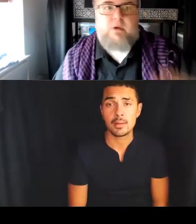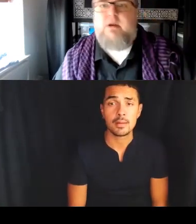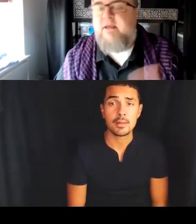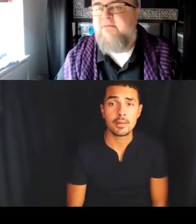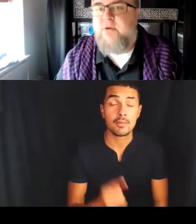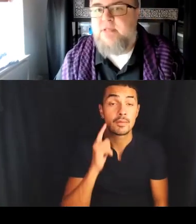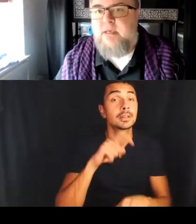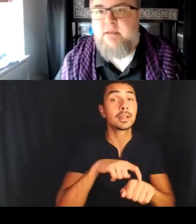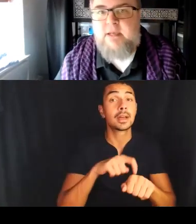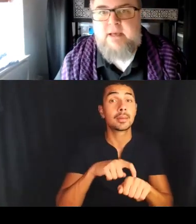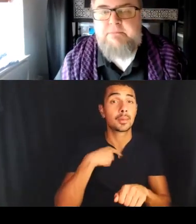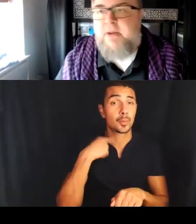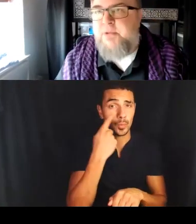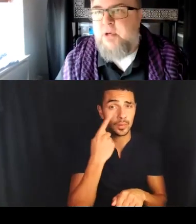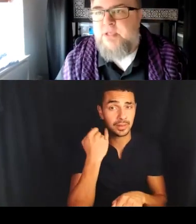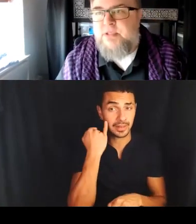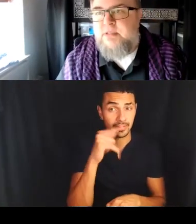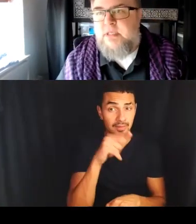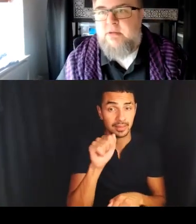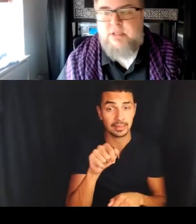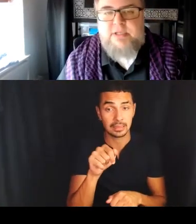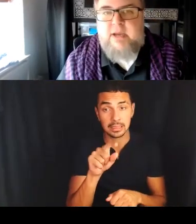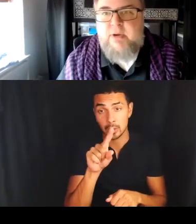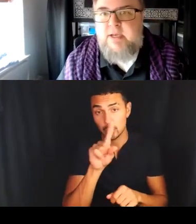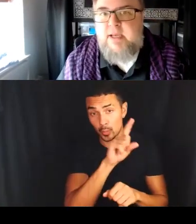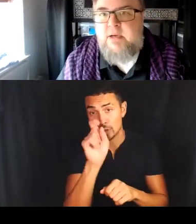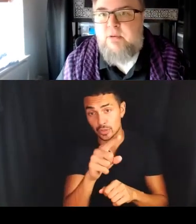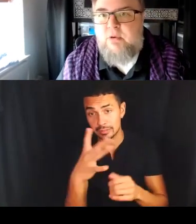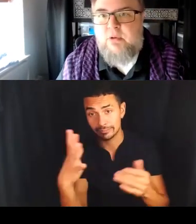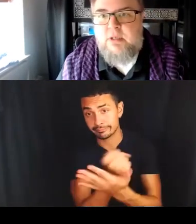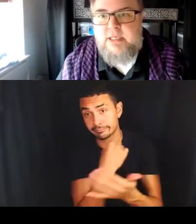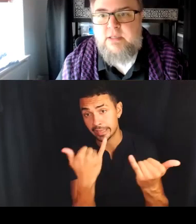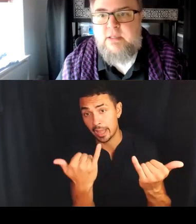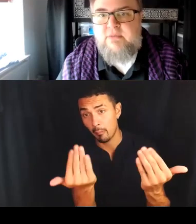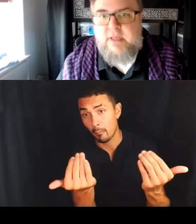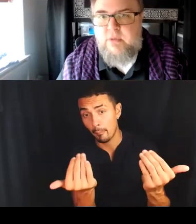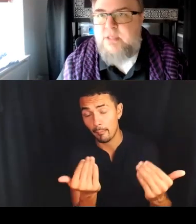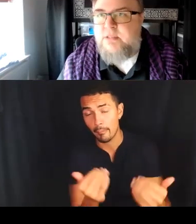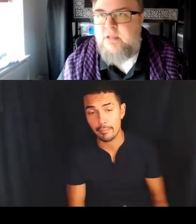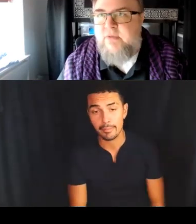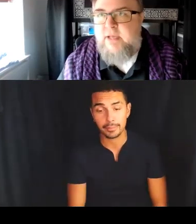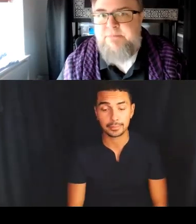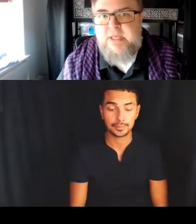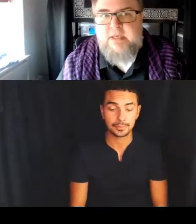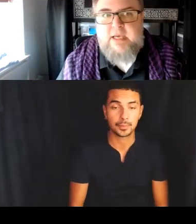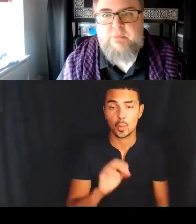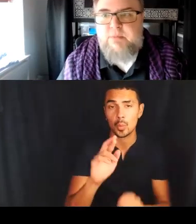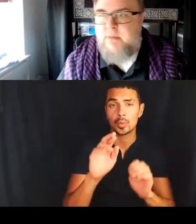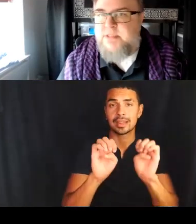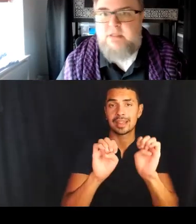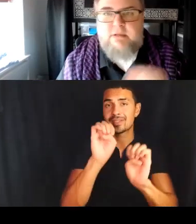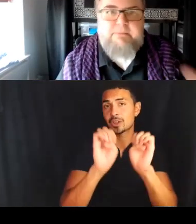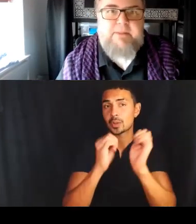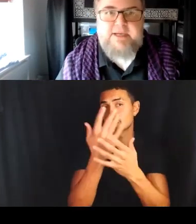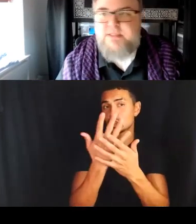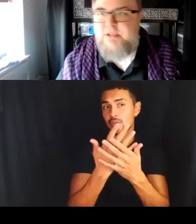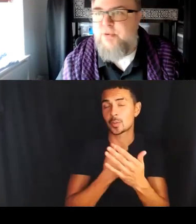I'm wondering if folks can pop their questions either in chat right now or in the evaluation survey. And we promise to either get back to you